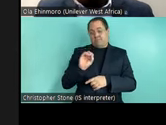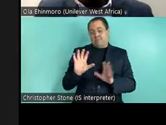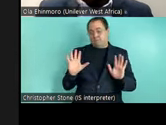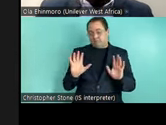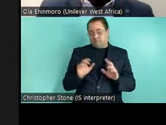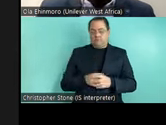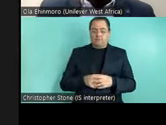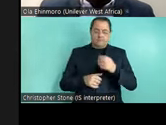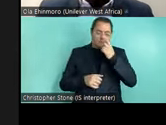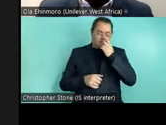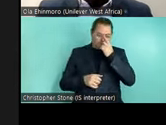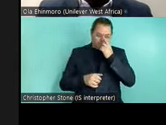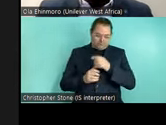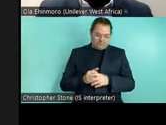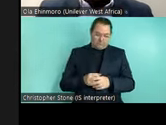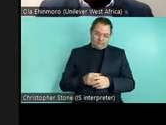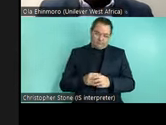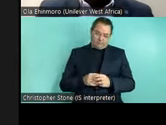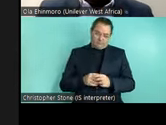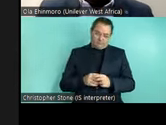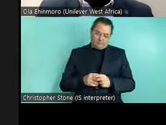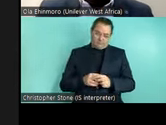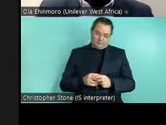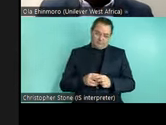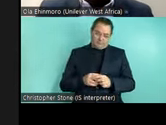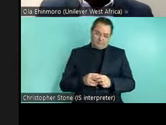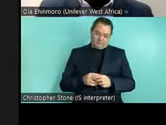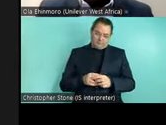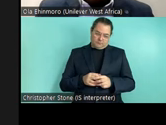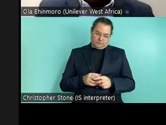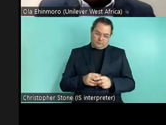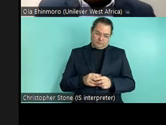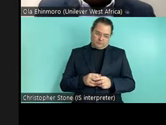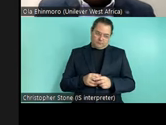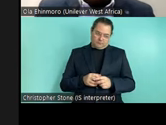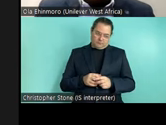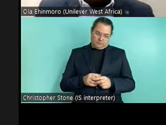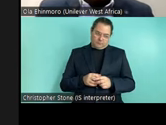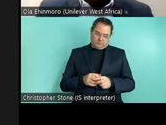is that, you know, out of the 5%. We do know that the number of people in the workplace